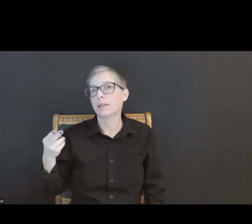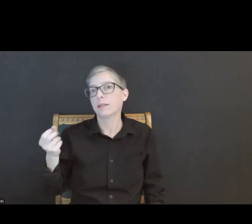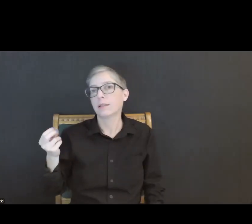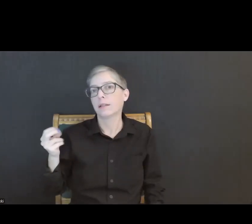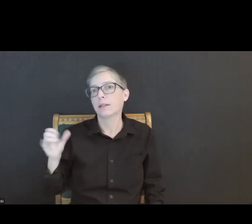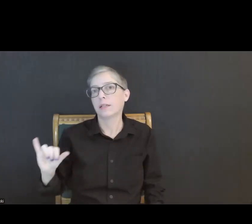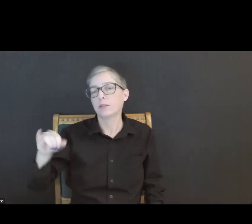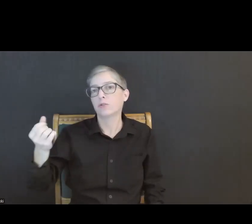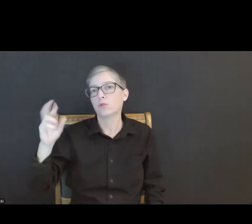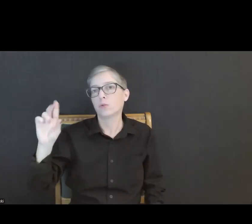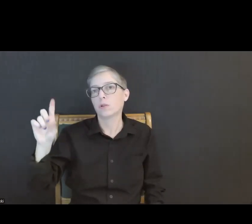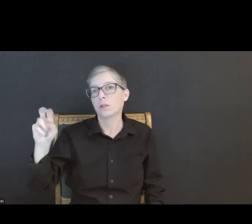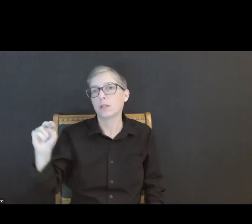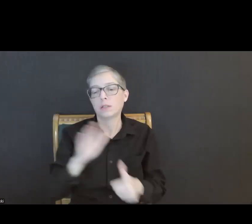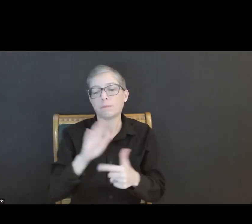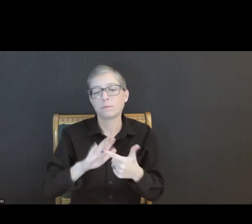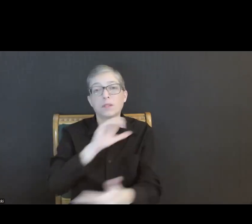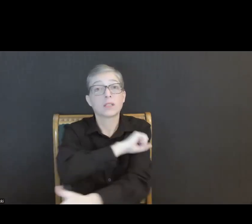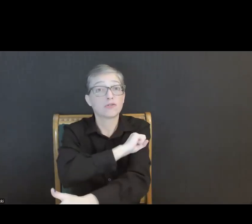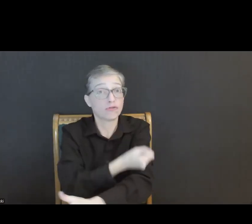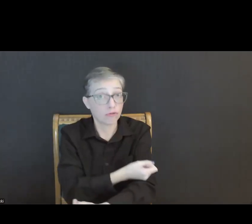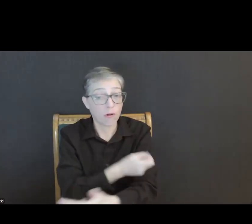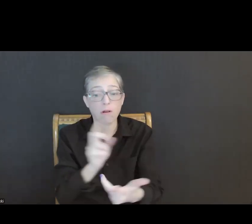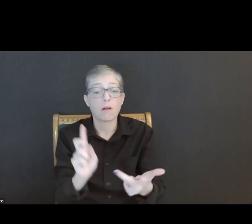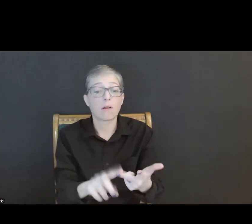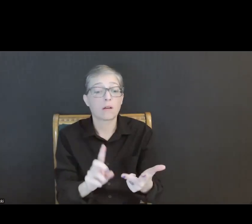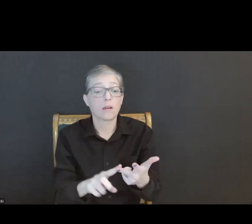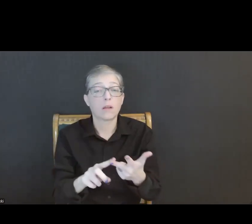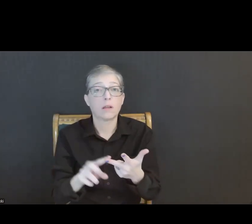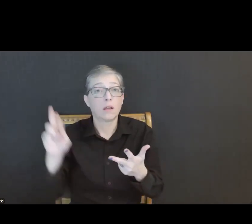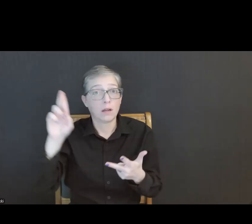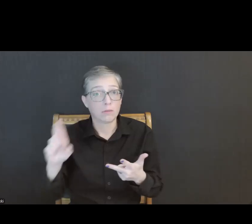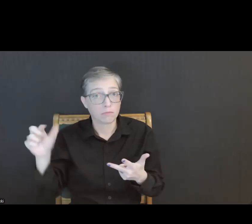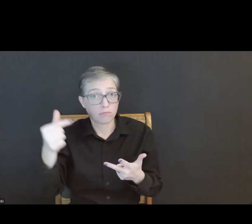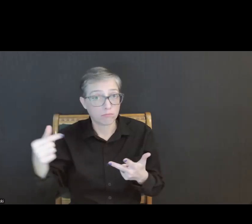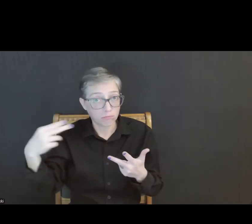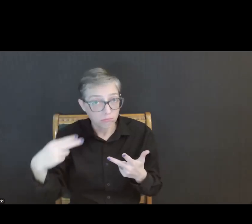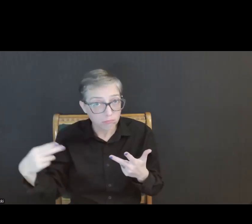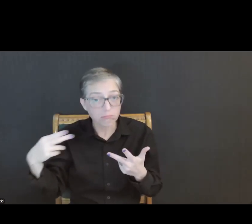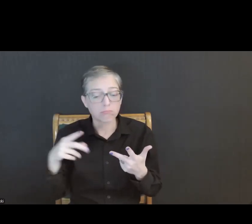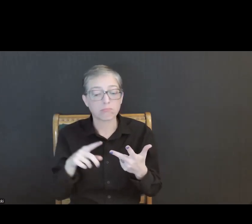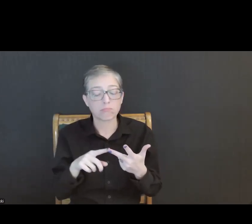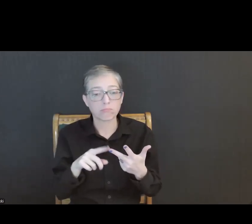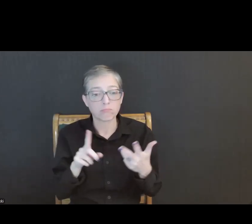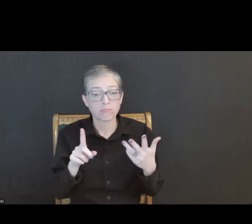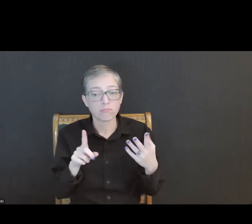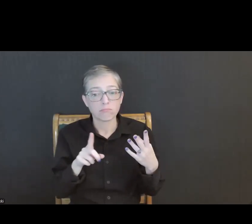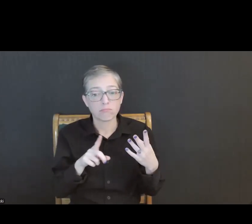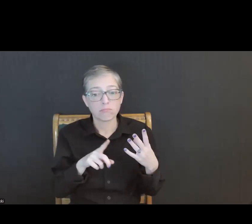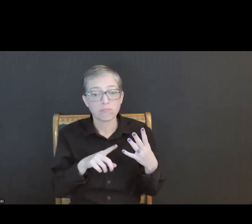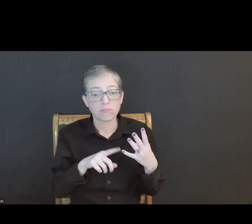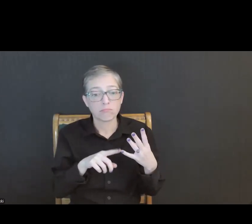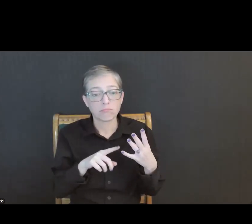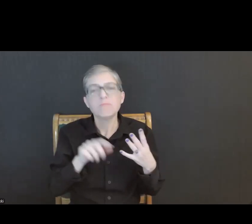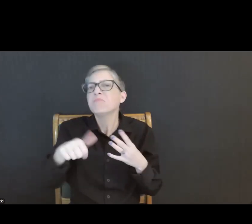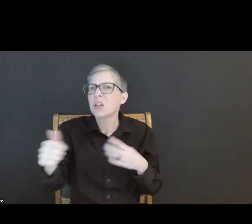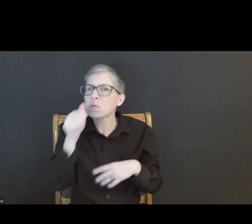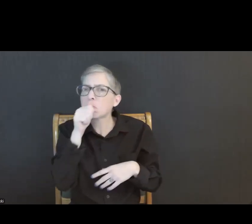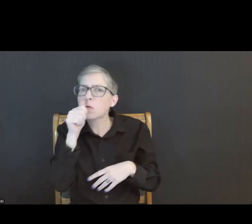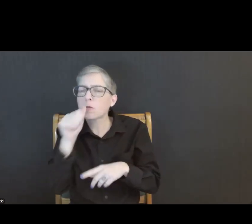with Rochester um Rochester General um as well as other private practices Rochester rehabilitation